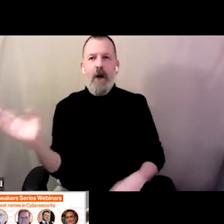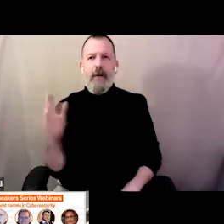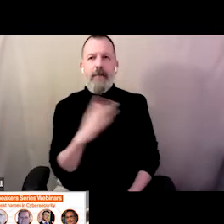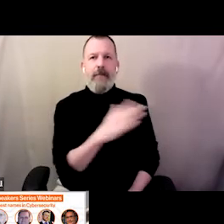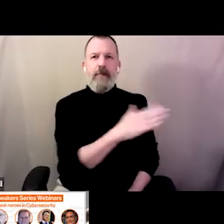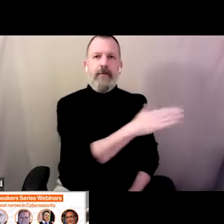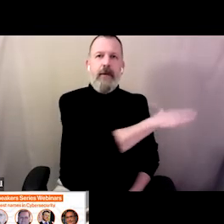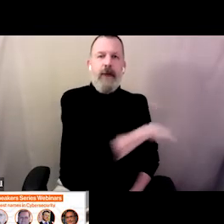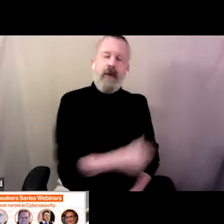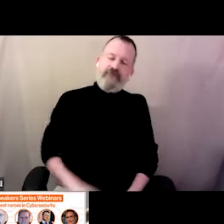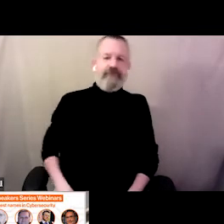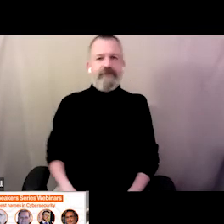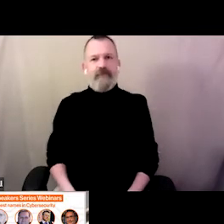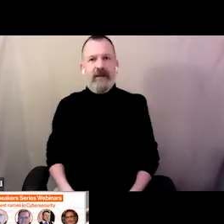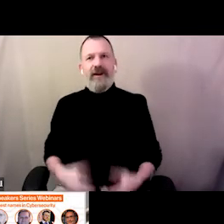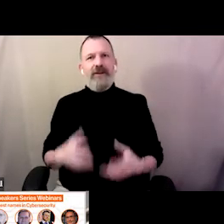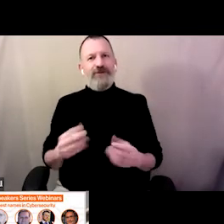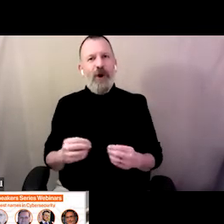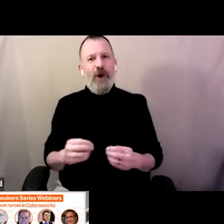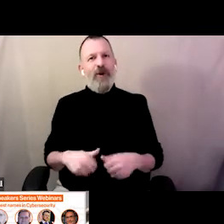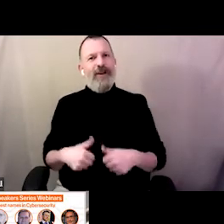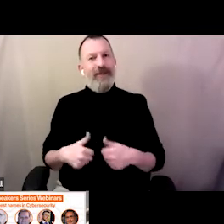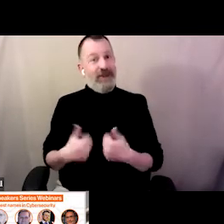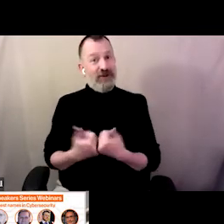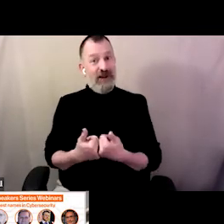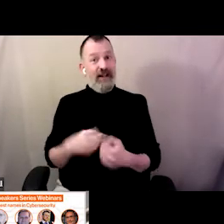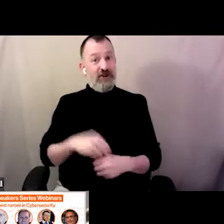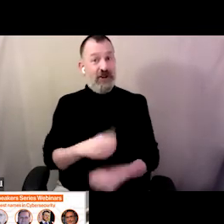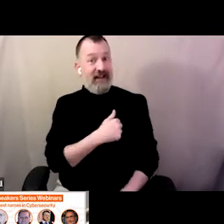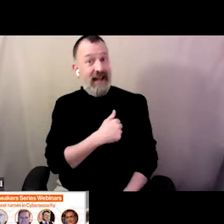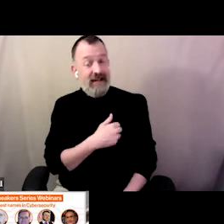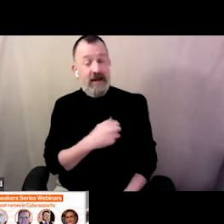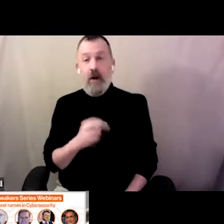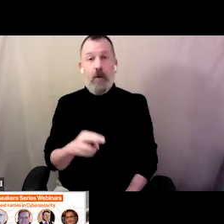CalebBarlow: You know, the, the challenge I think you'd find in Canada or anybody that uses more of